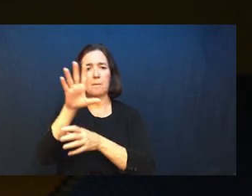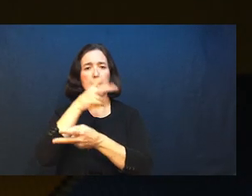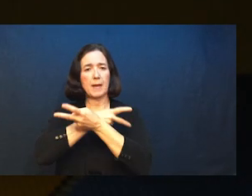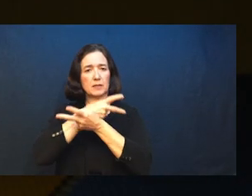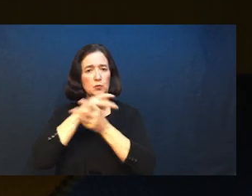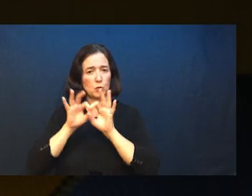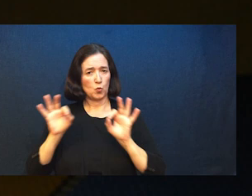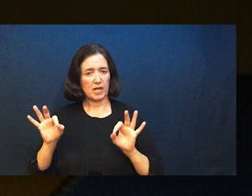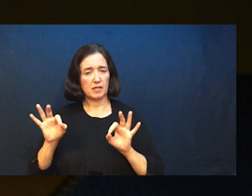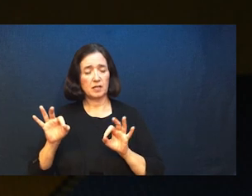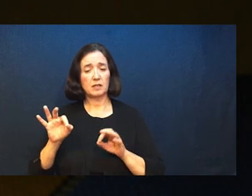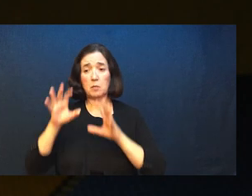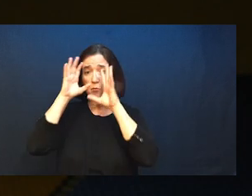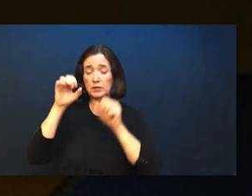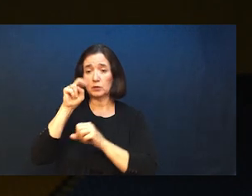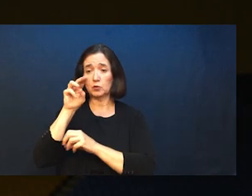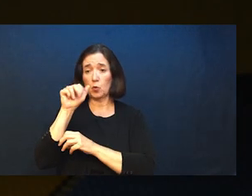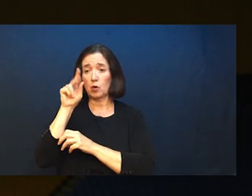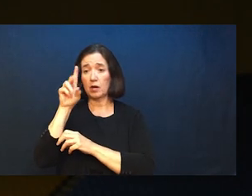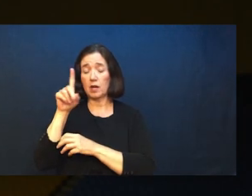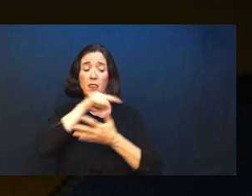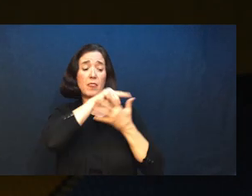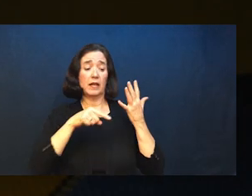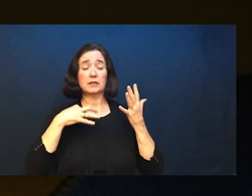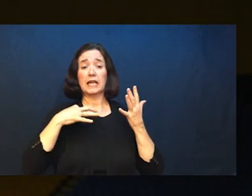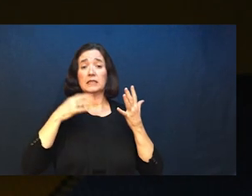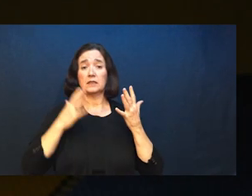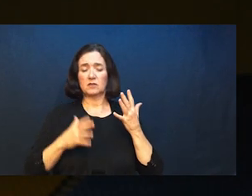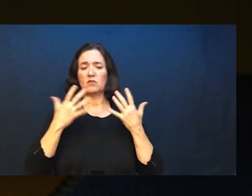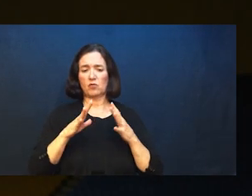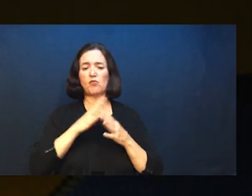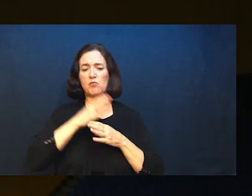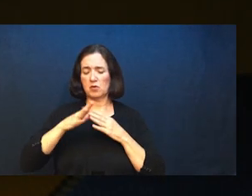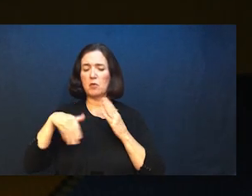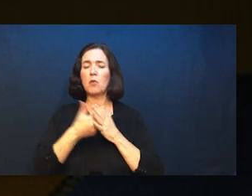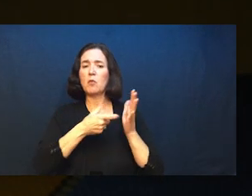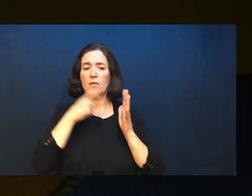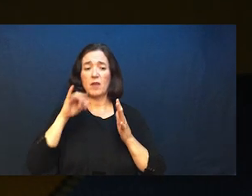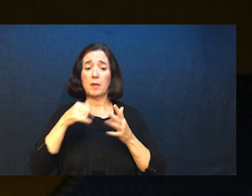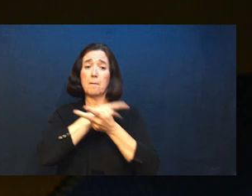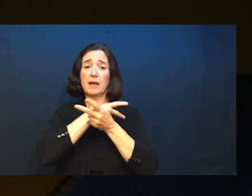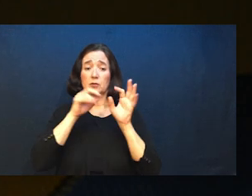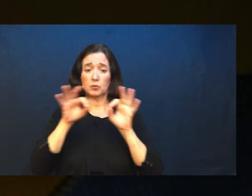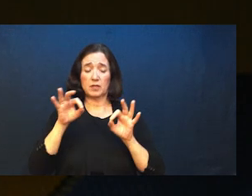President Noland, these candidates have completed all requirements for the master's degree in the School of Graduate Studies.